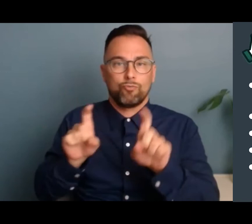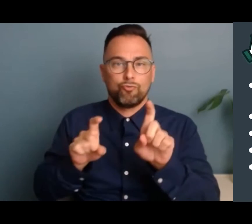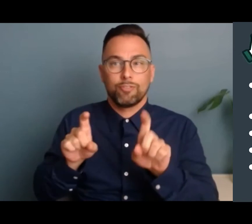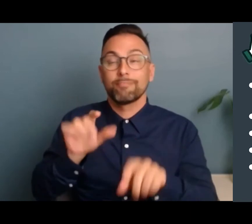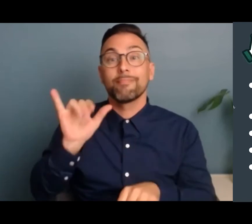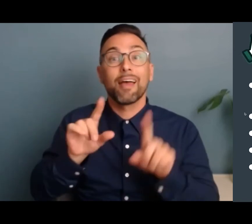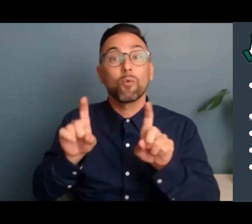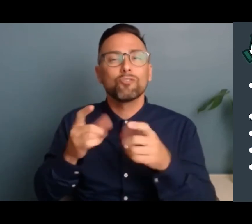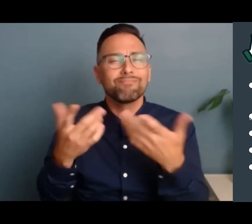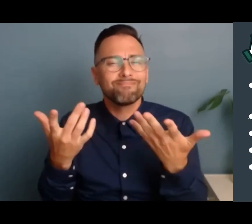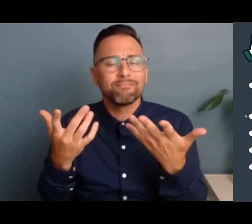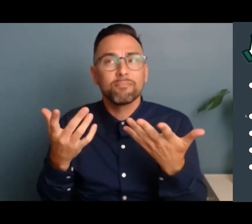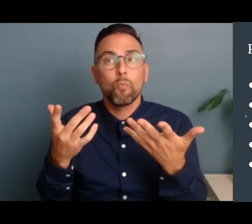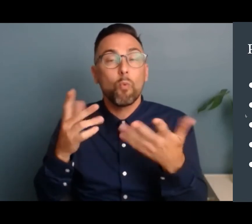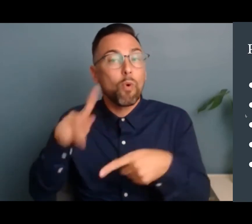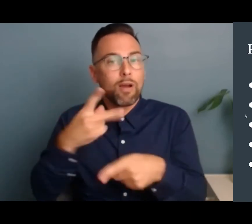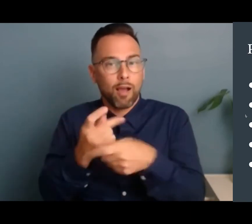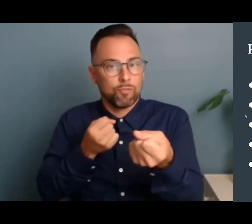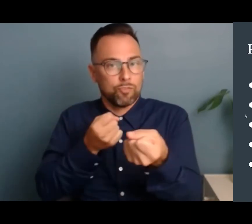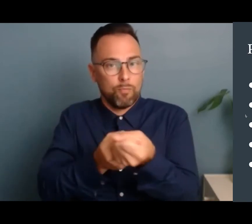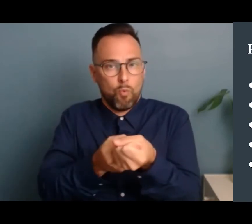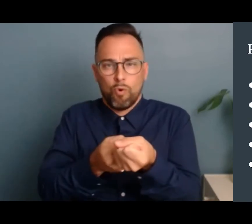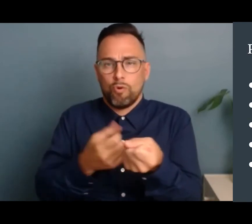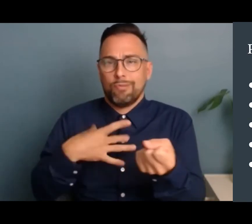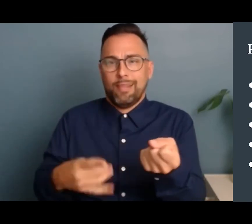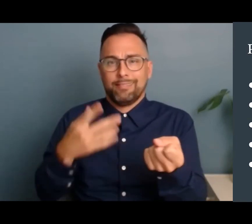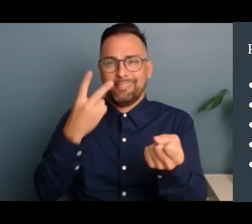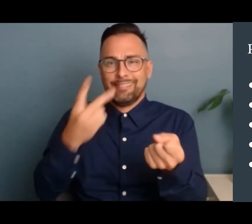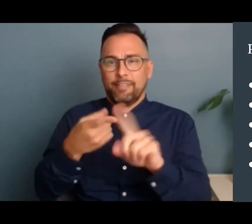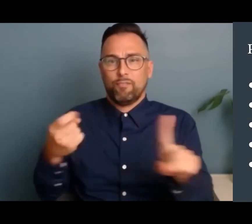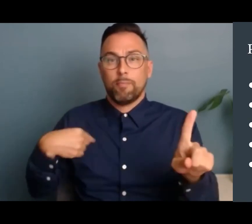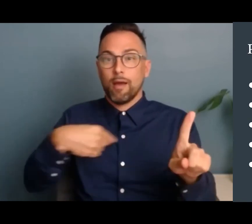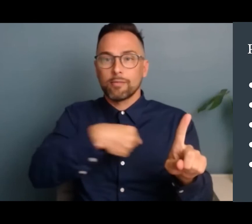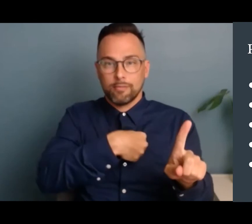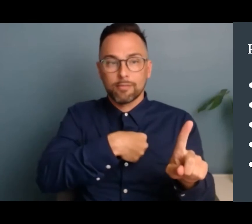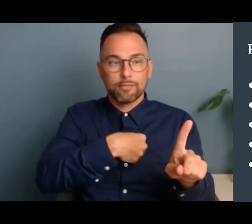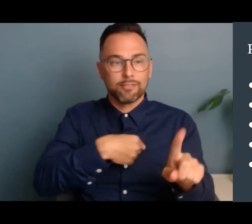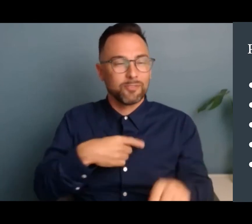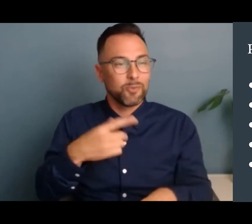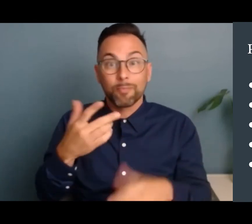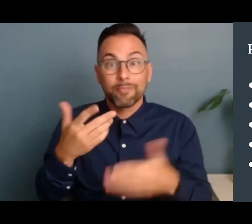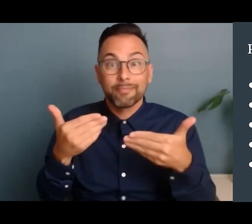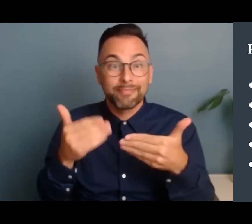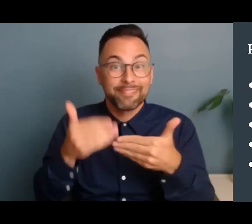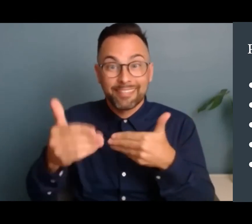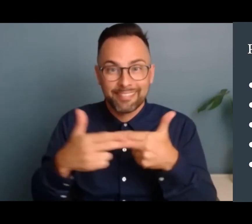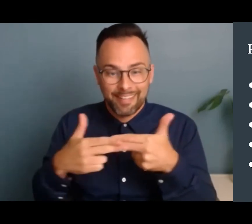and this question reads, what kind of support would you like to see from us at NDC? All right, next slide, please.